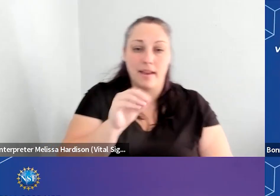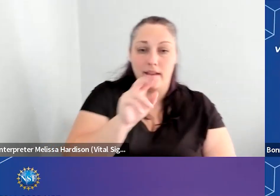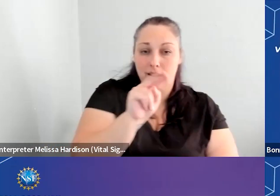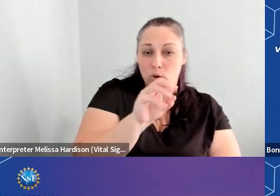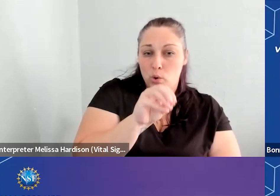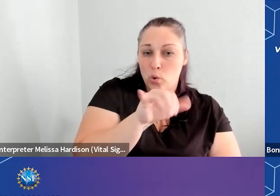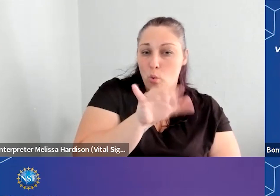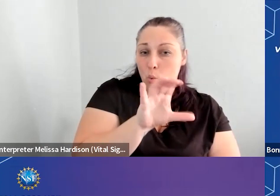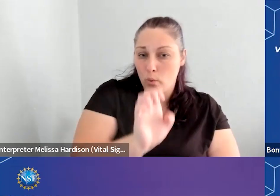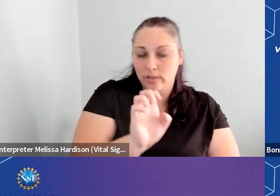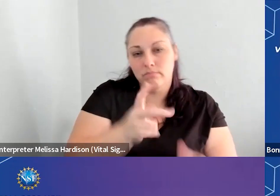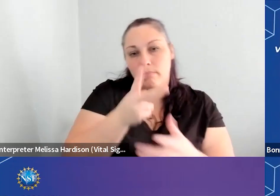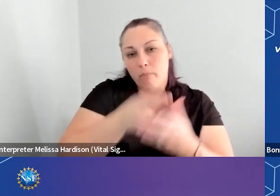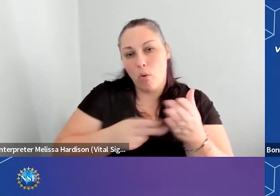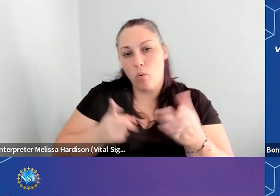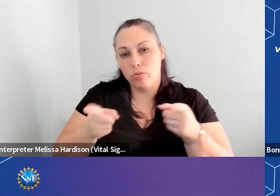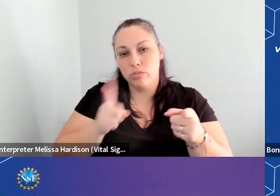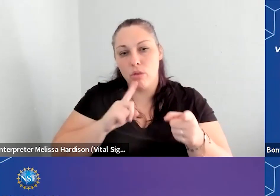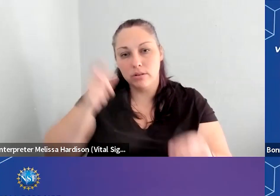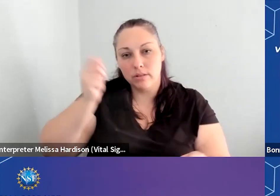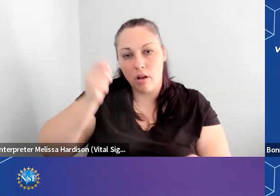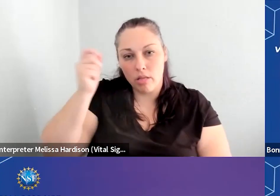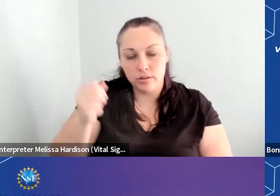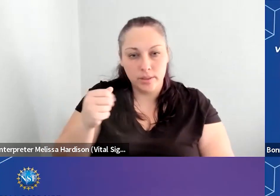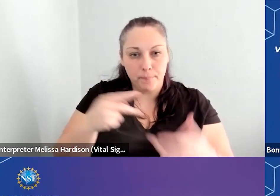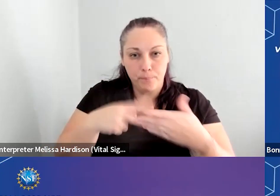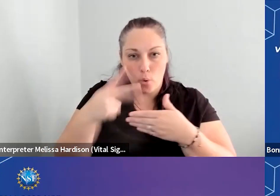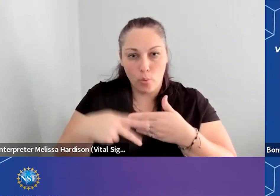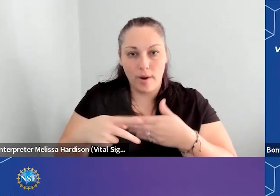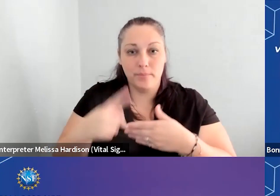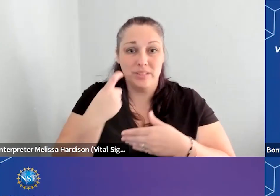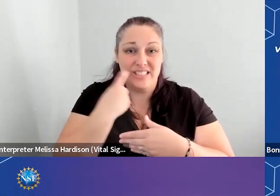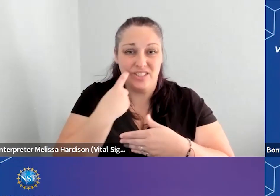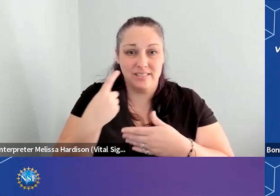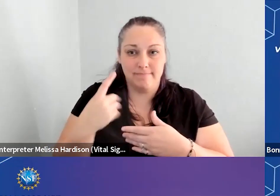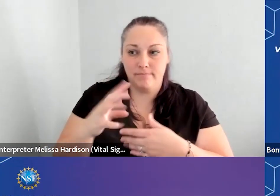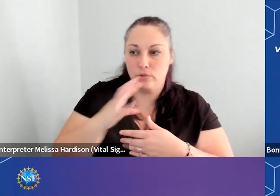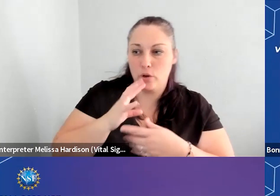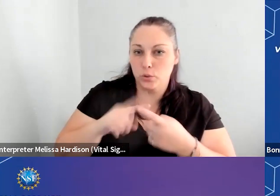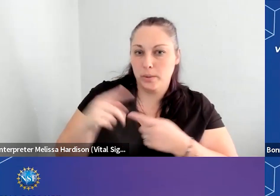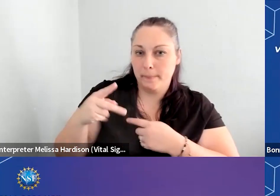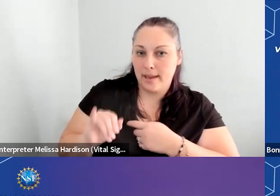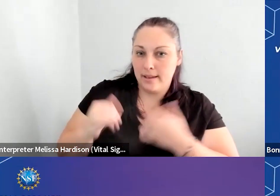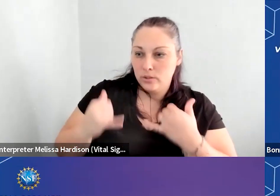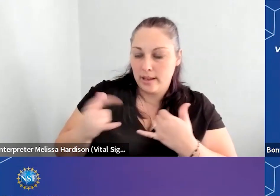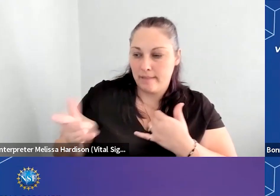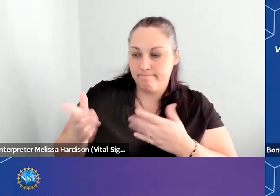I was just talking to a PI earlier today who is preparing for an S-STEM and an IUSE.